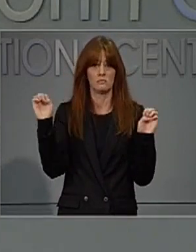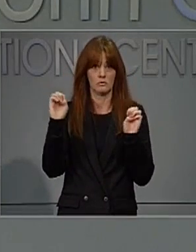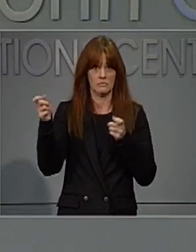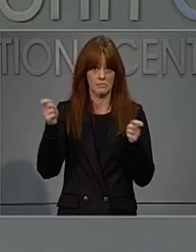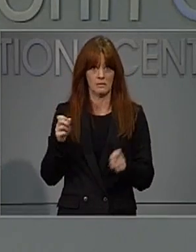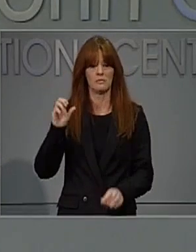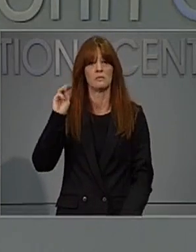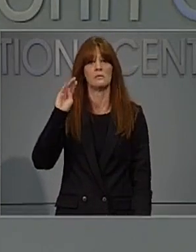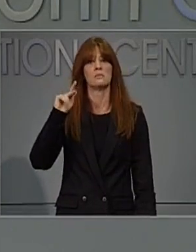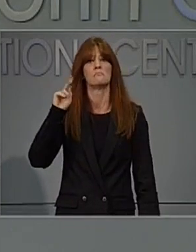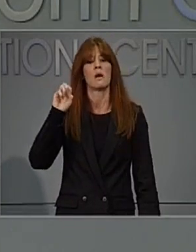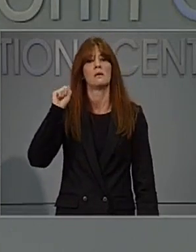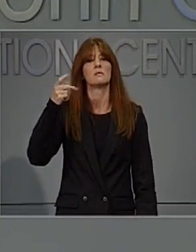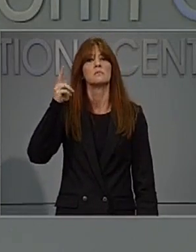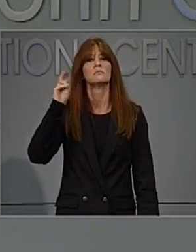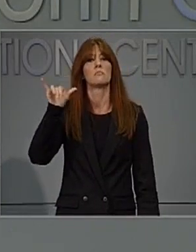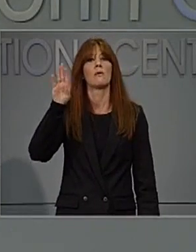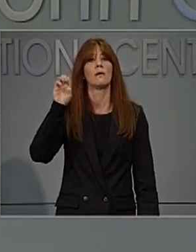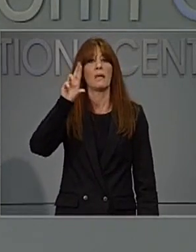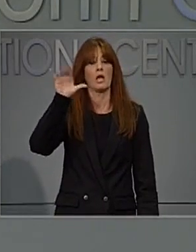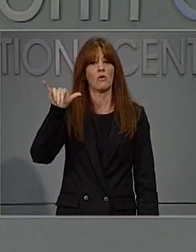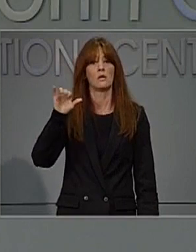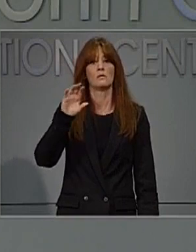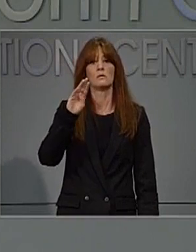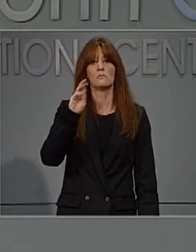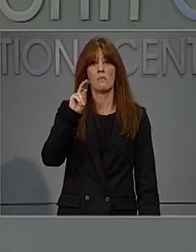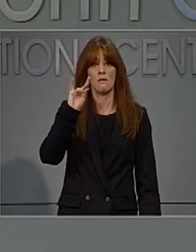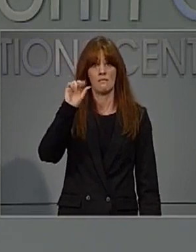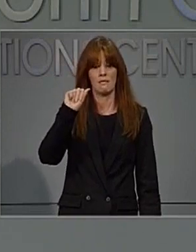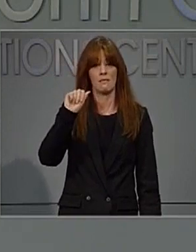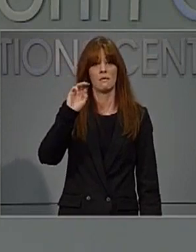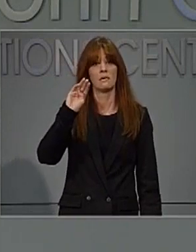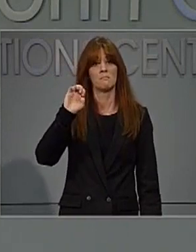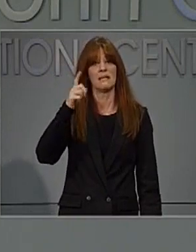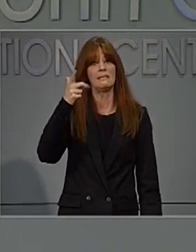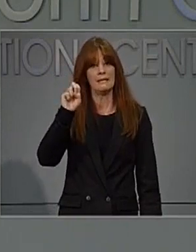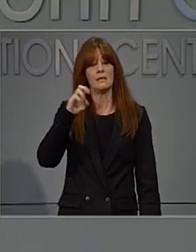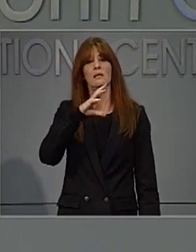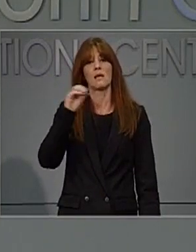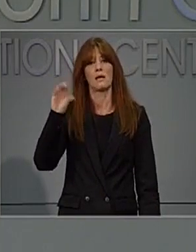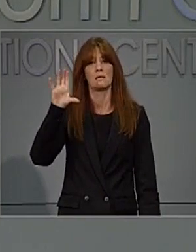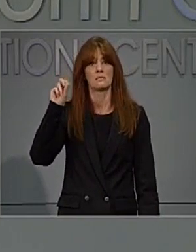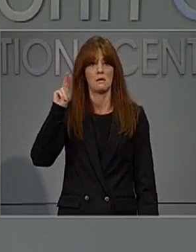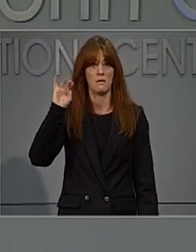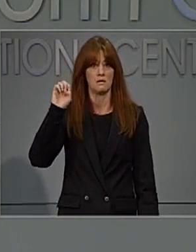ARE STILL IN THIS TOGETHER. IN ADDITION TO DR. COHEN TODAY, WE ARE JOINED BY OUR SECRETARY OF PUBLIC SAFETY AND OUR DIRECTOR OF EMERGENCY